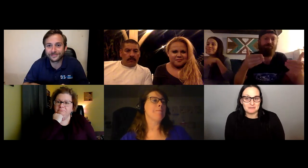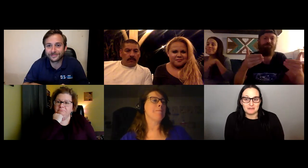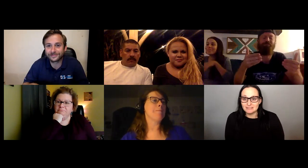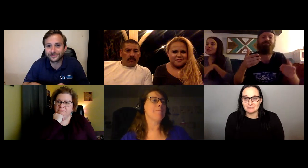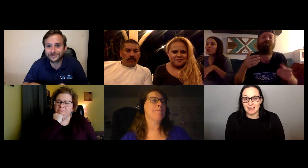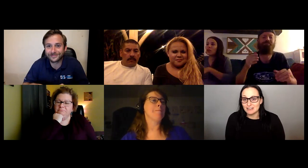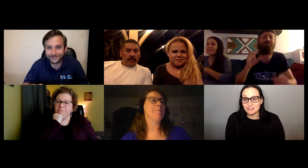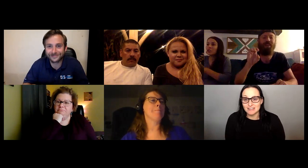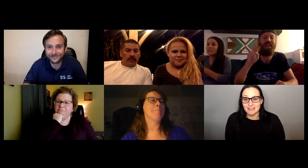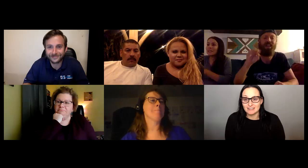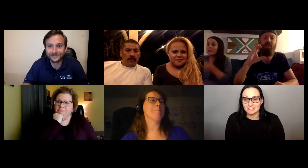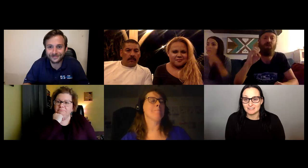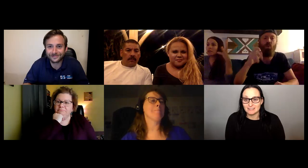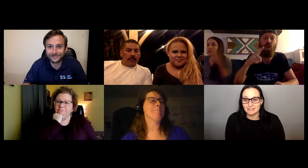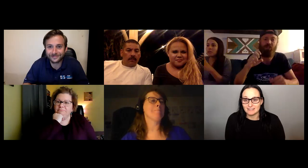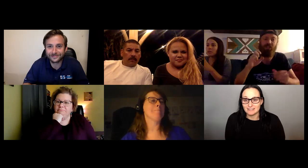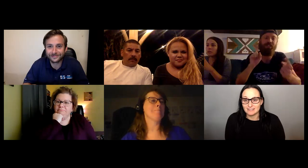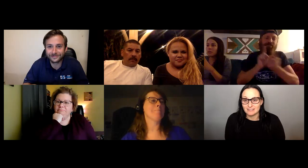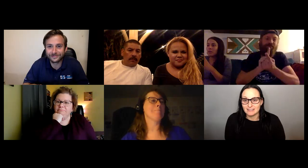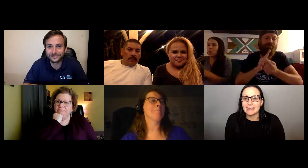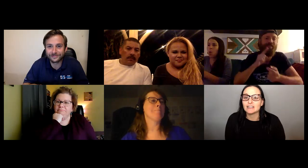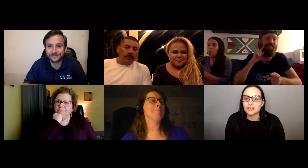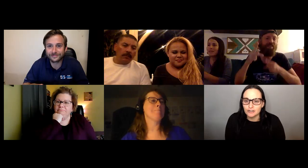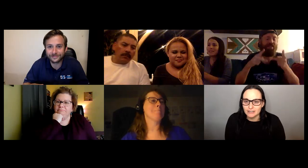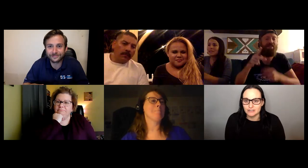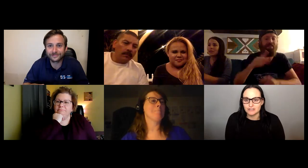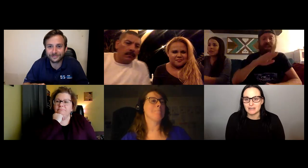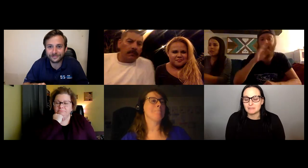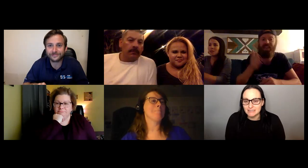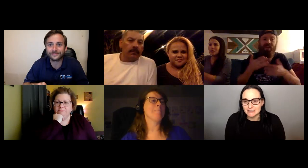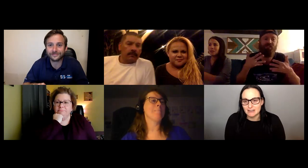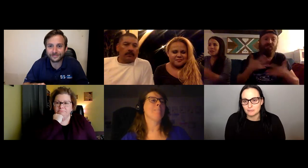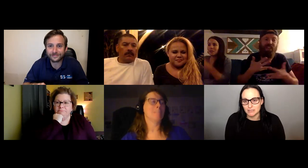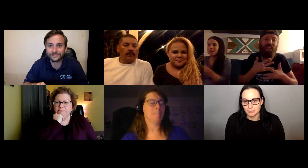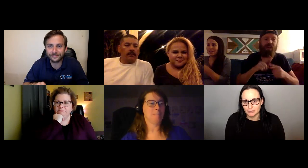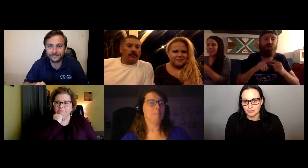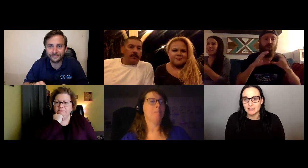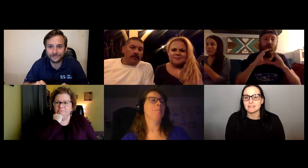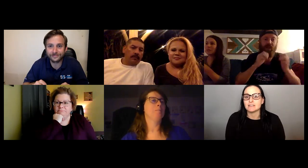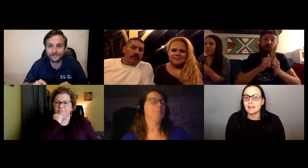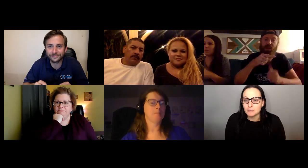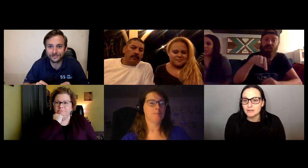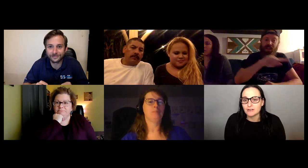well i just say encourage